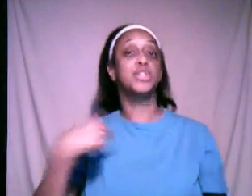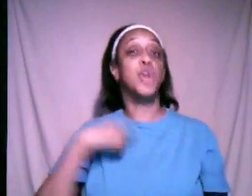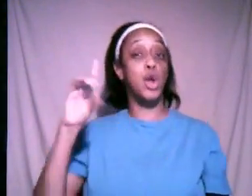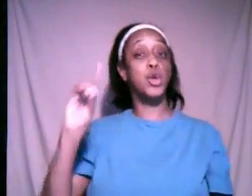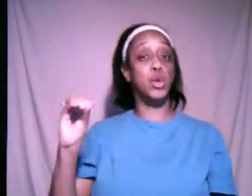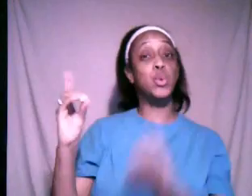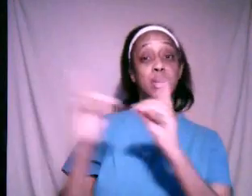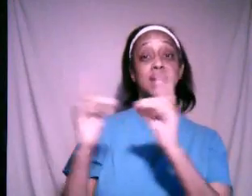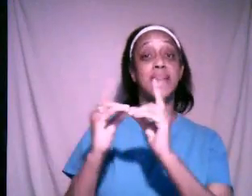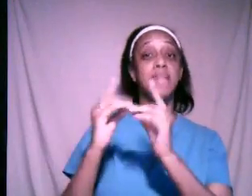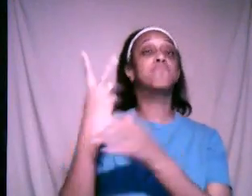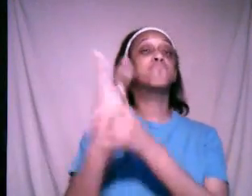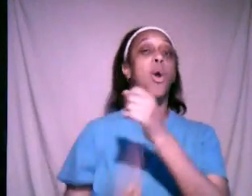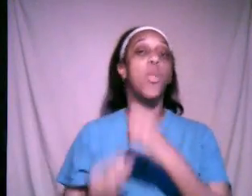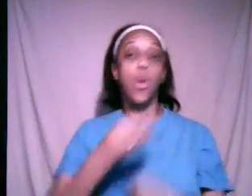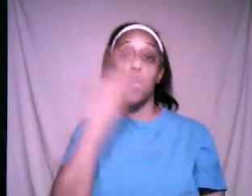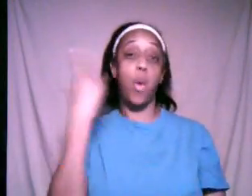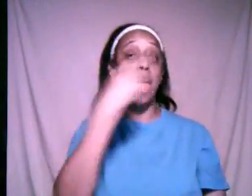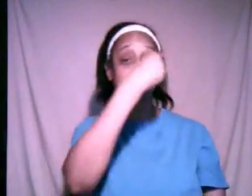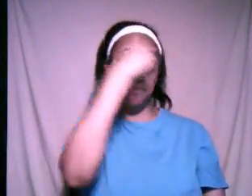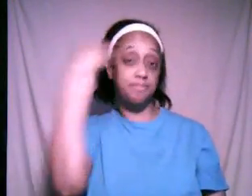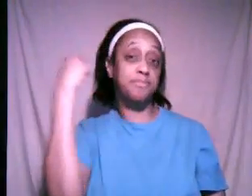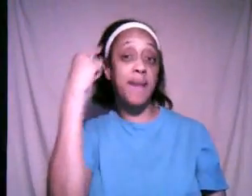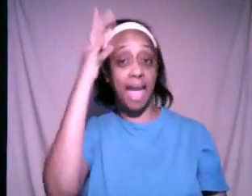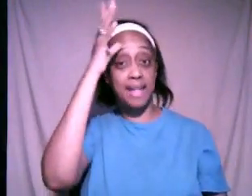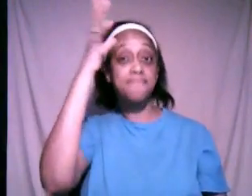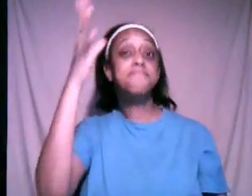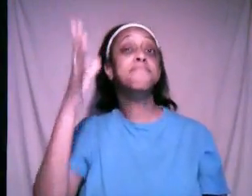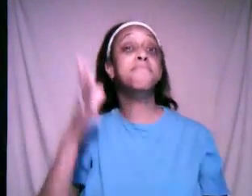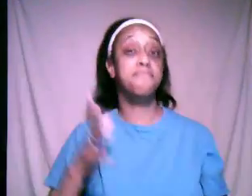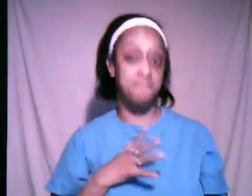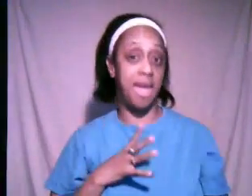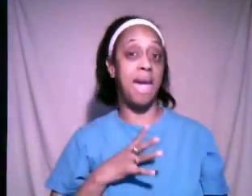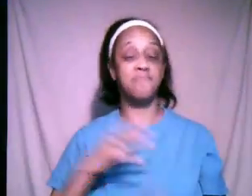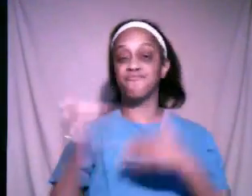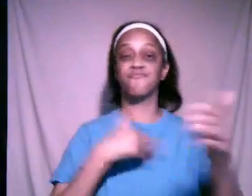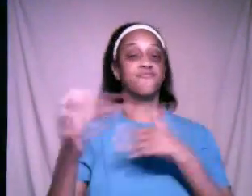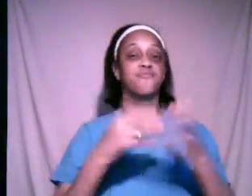i do date both White and Black men, both